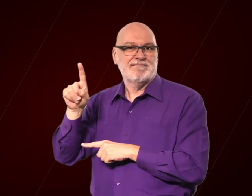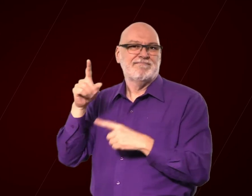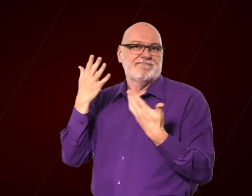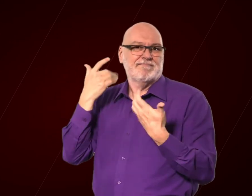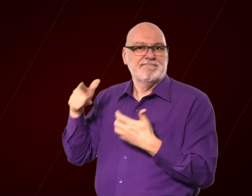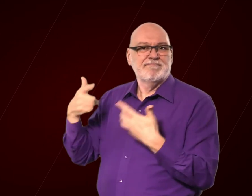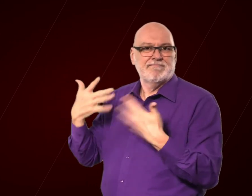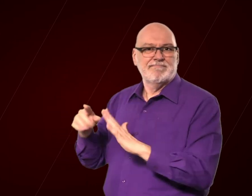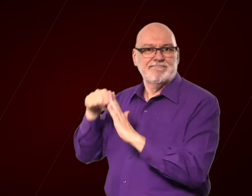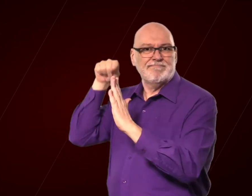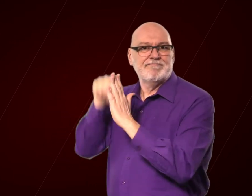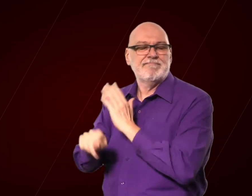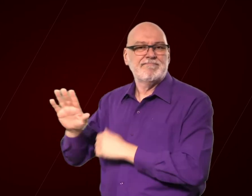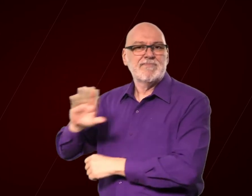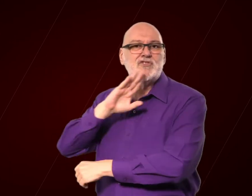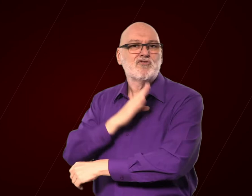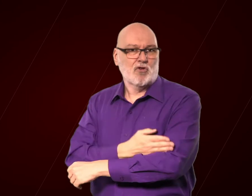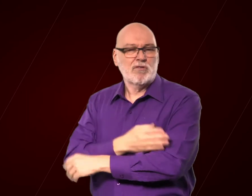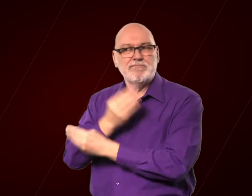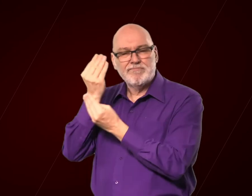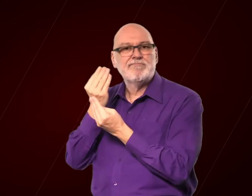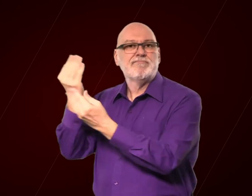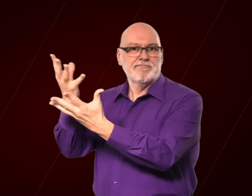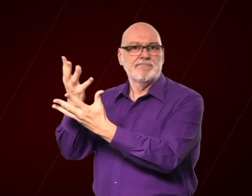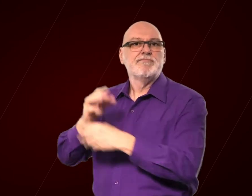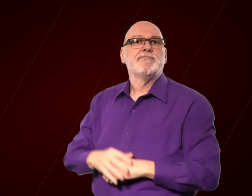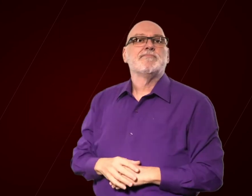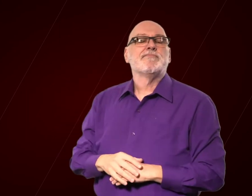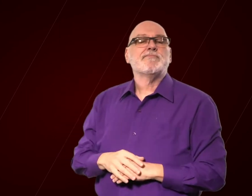because he had just killed his daughter.